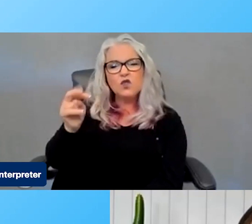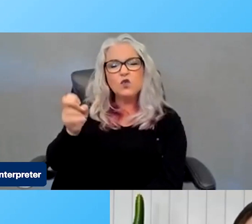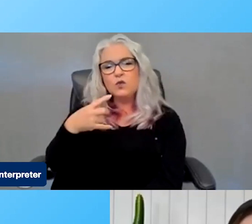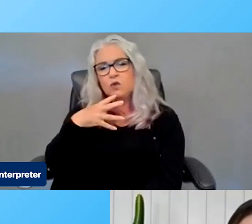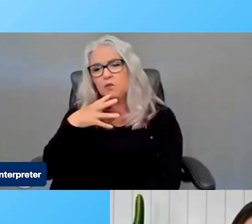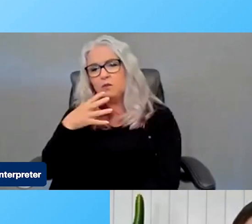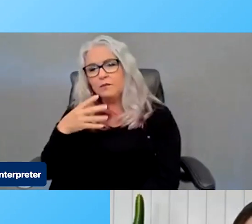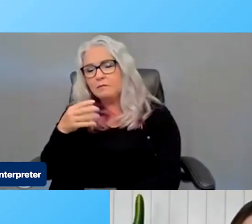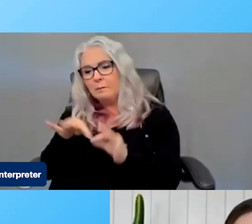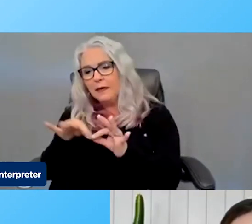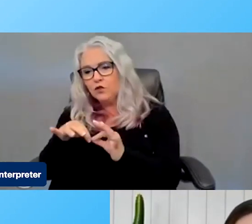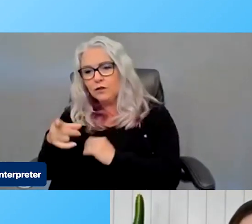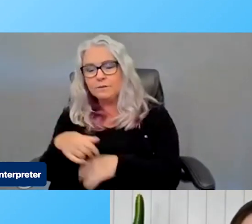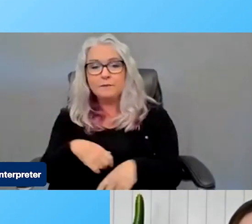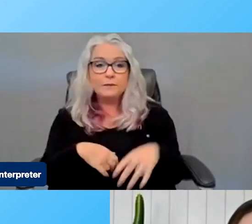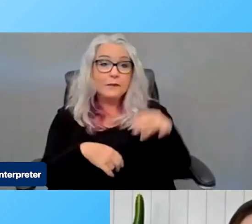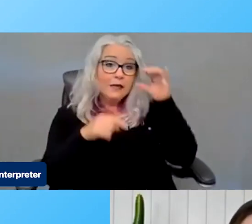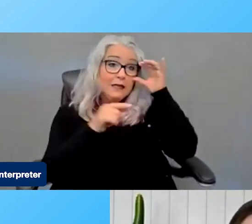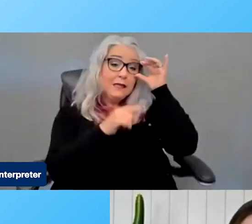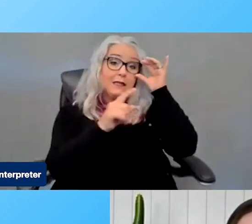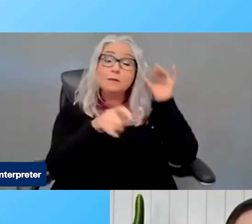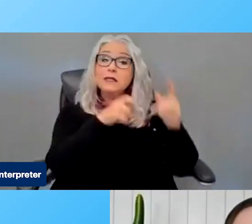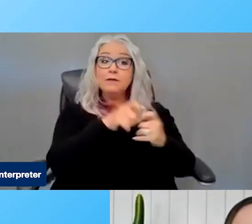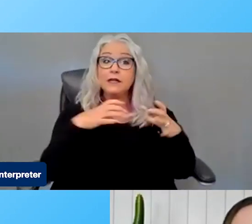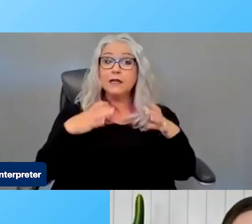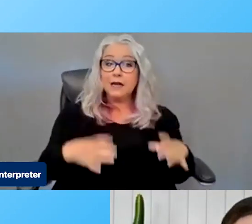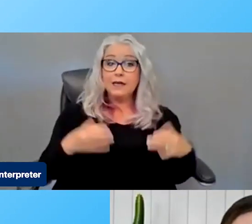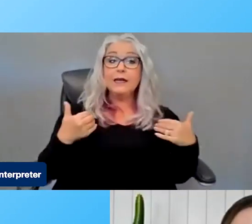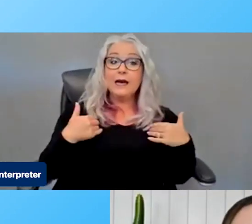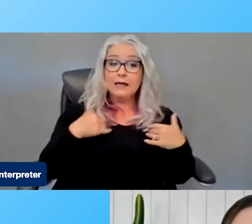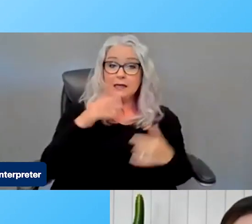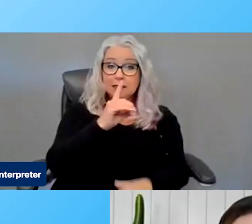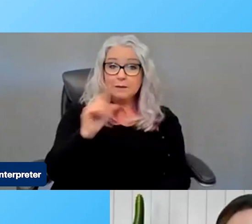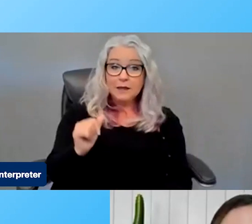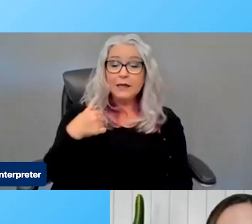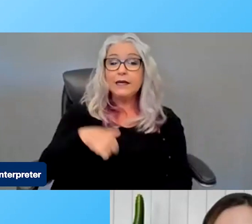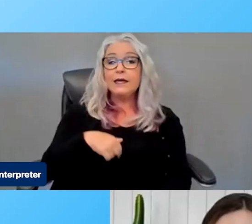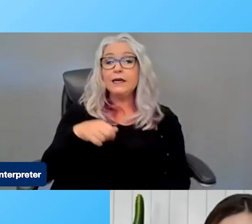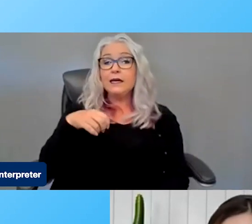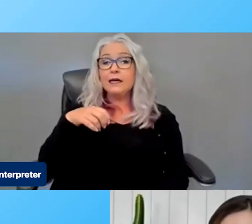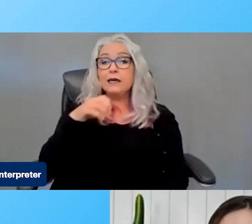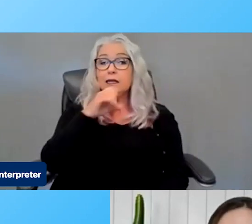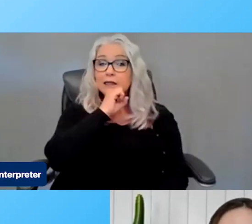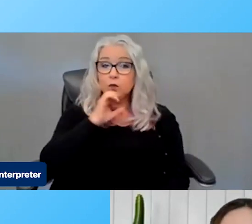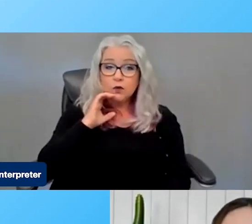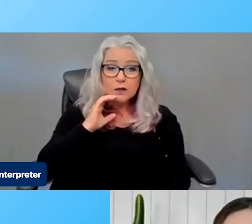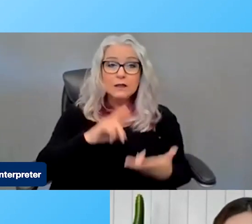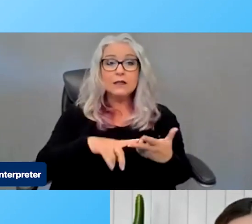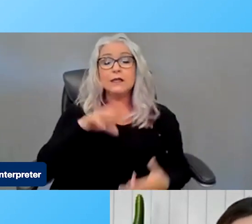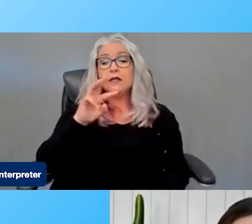So this particular client was an individual living with a disability, a senior, a widower and a veteran.